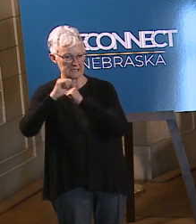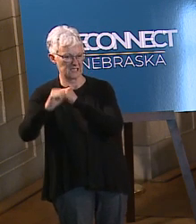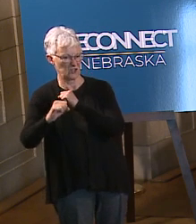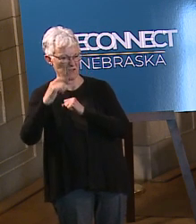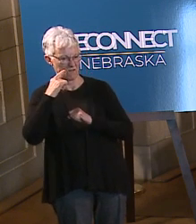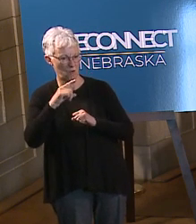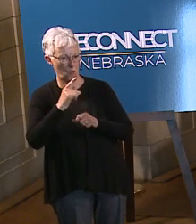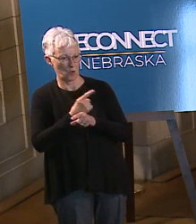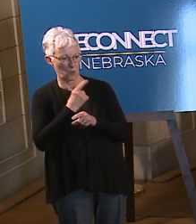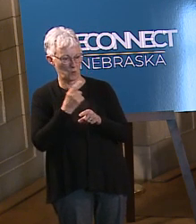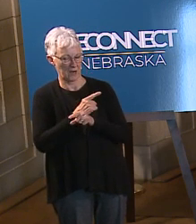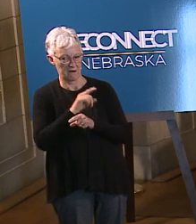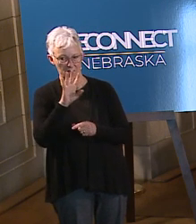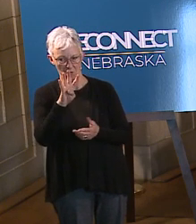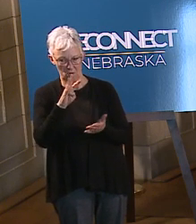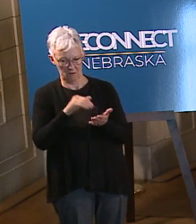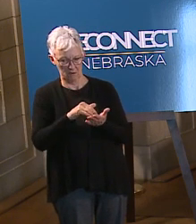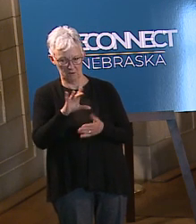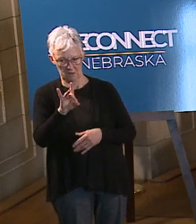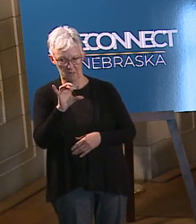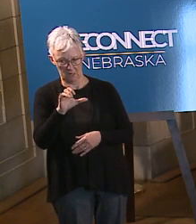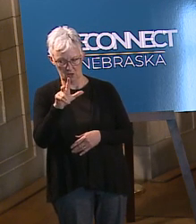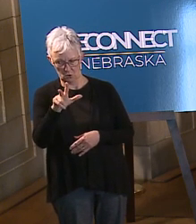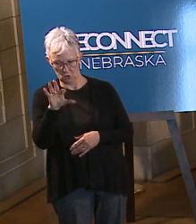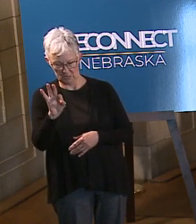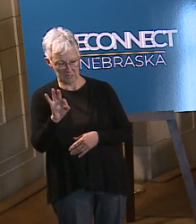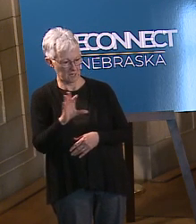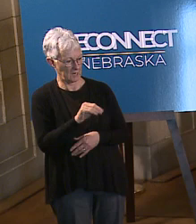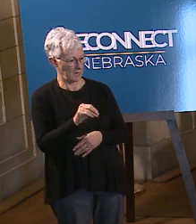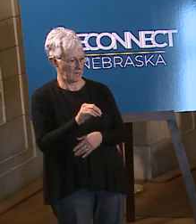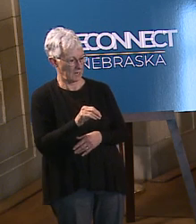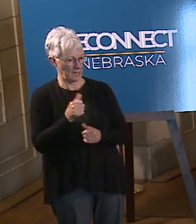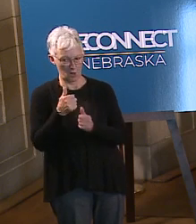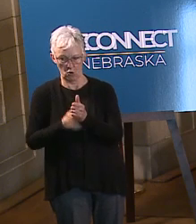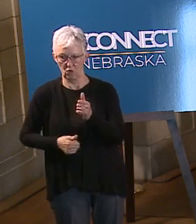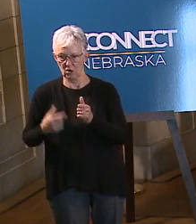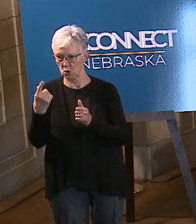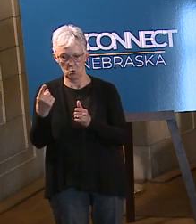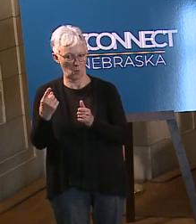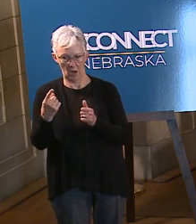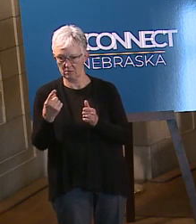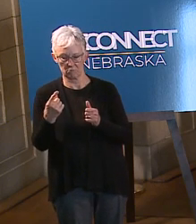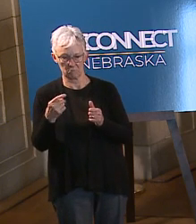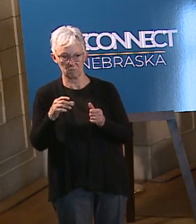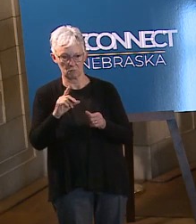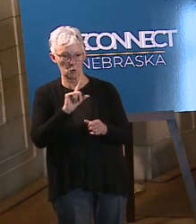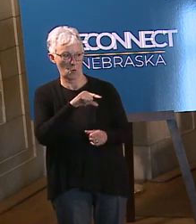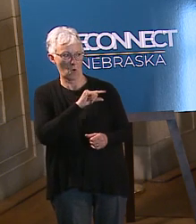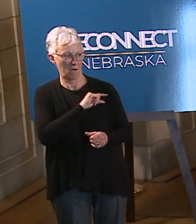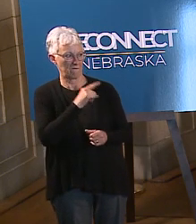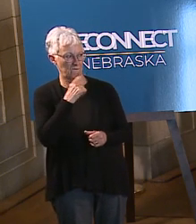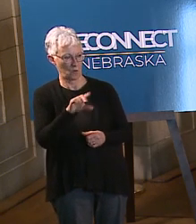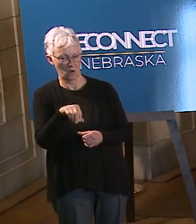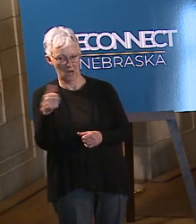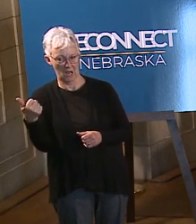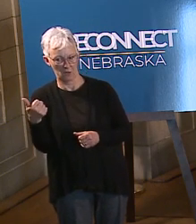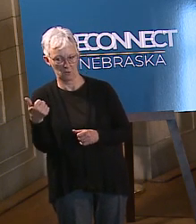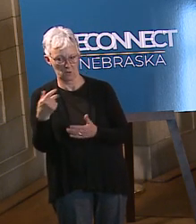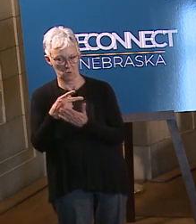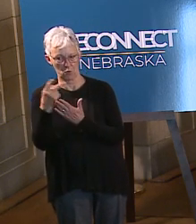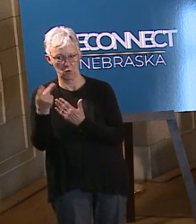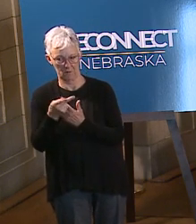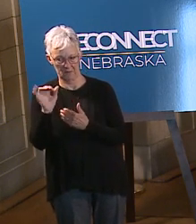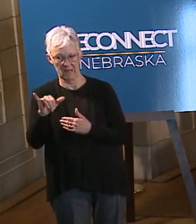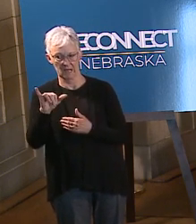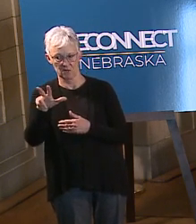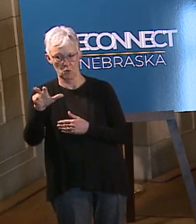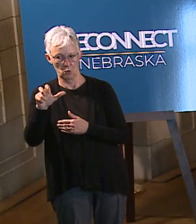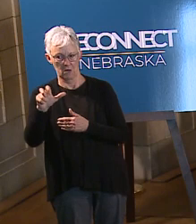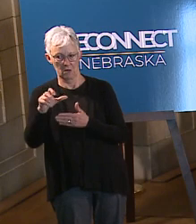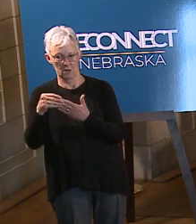WEEK ENDING MAY 15.